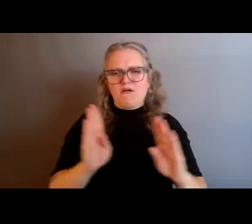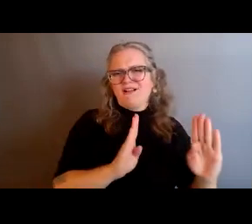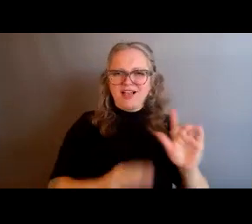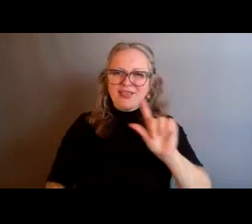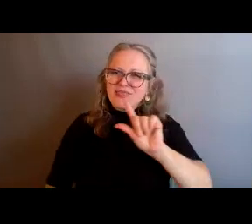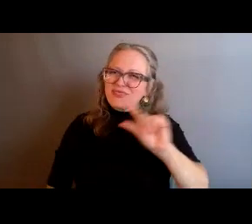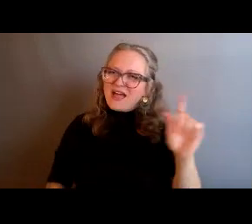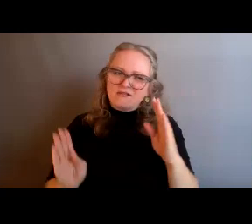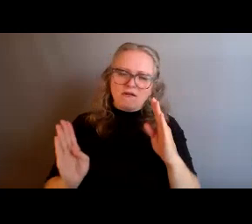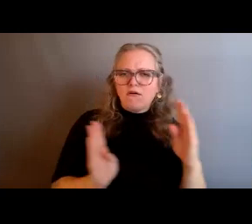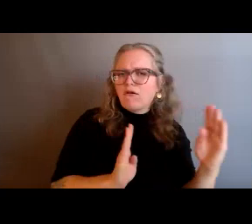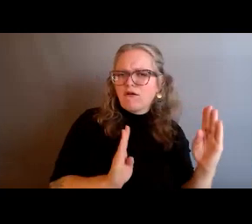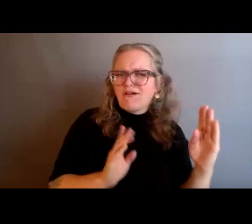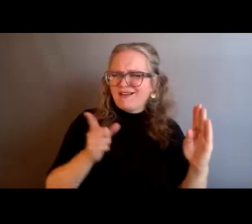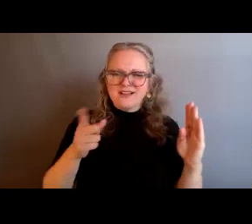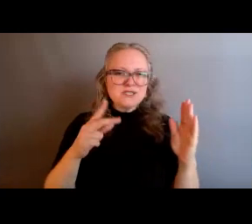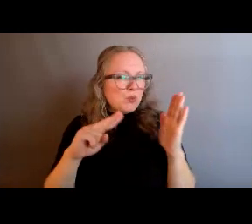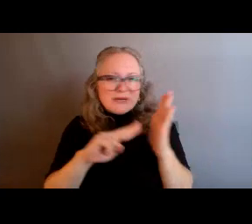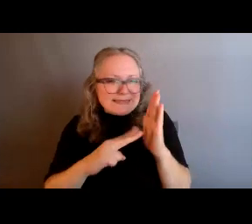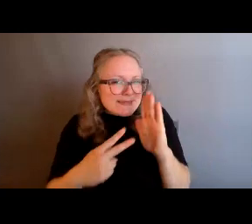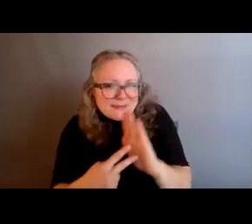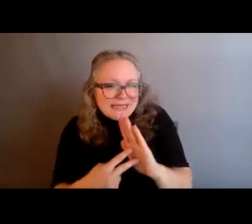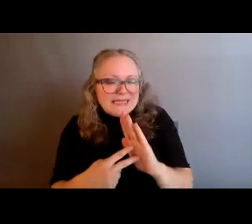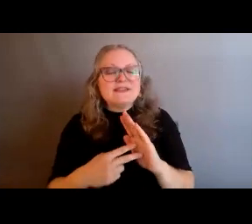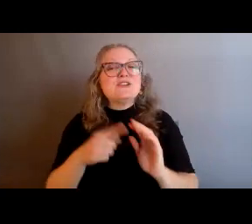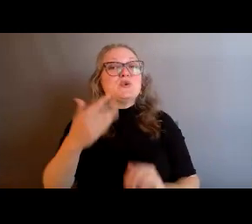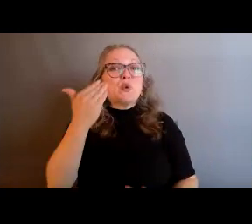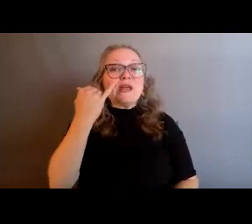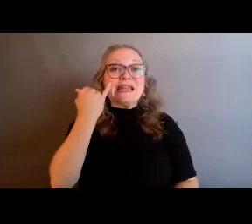So what that is, if you've ever gone up a mountain and you didn't bounce over,